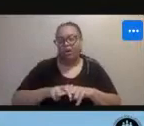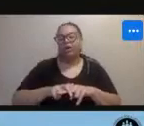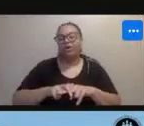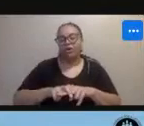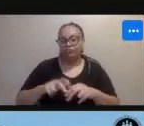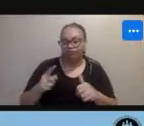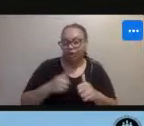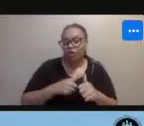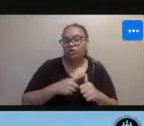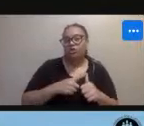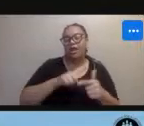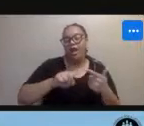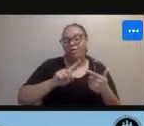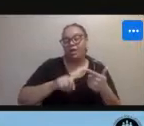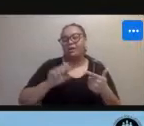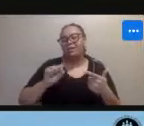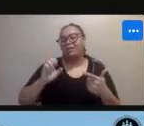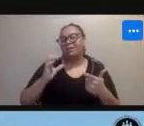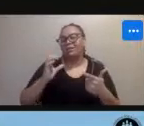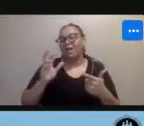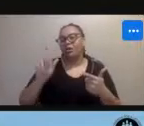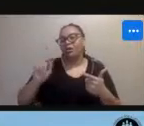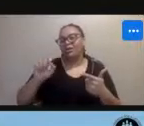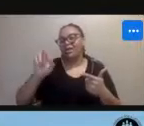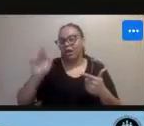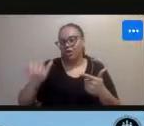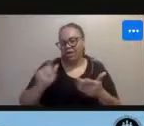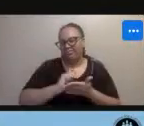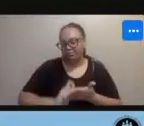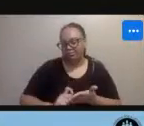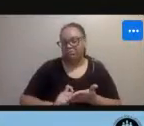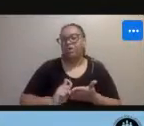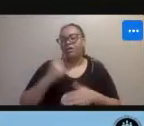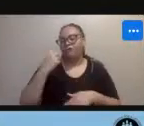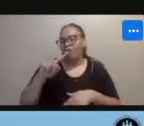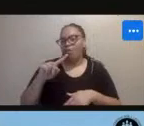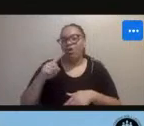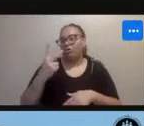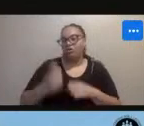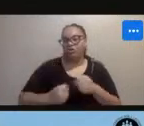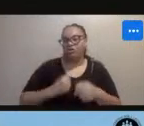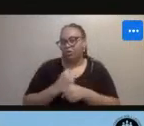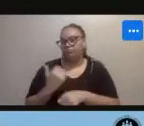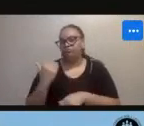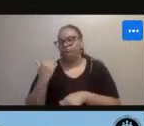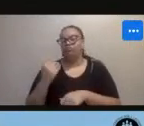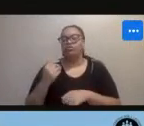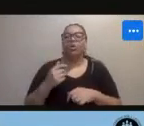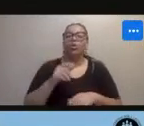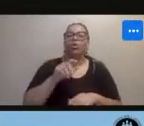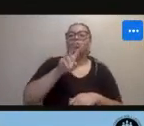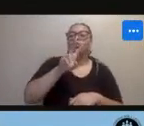CATALYTIC LEADERSHIP BOARD FOR THREE YEARS AS COMMUNICATIONS